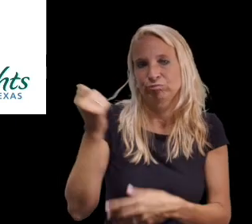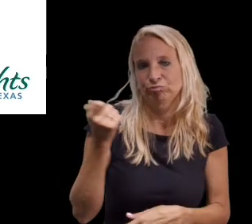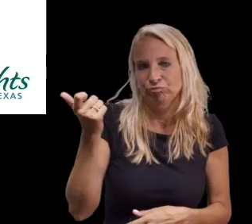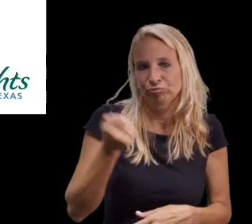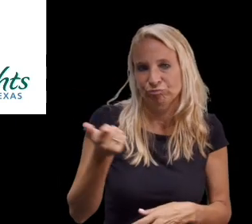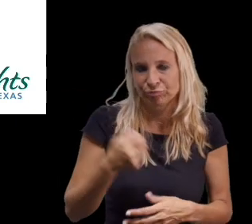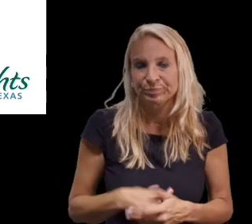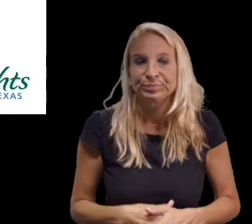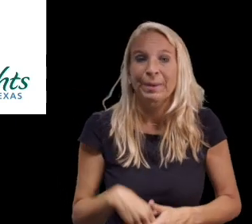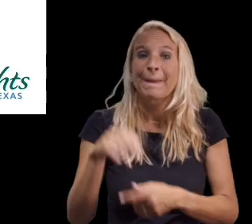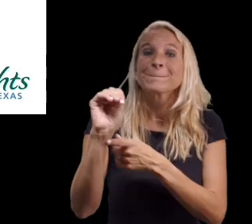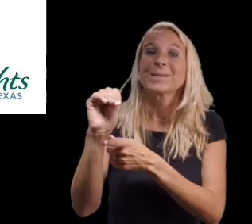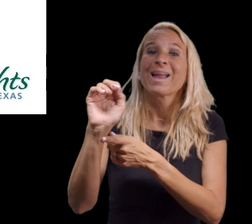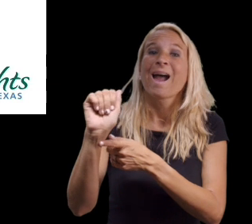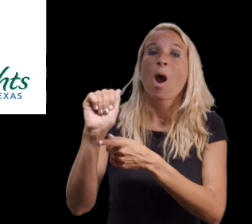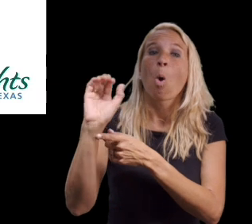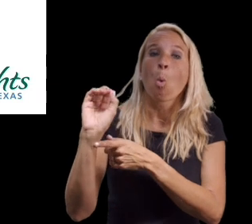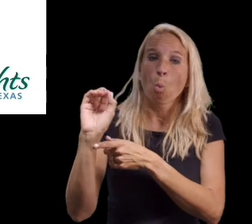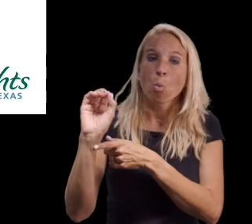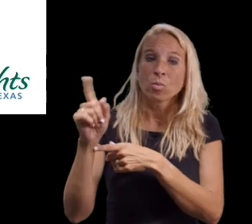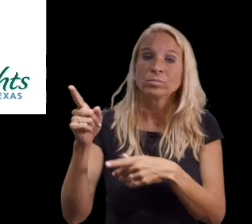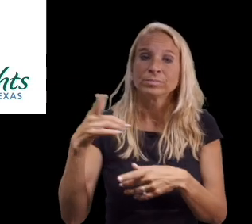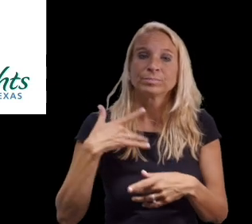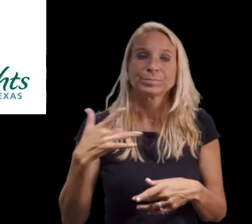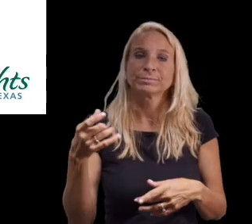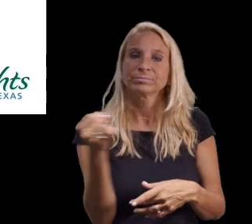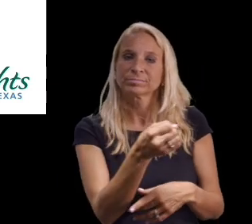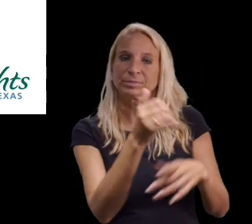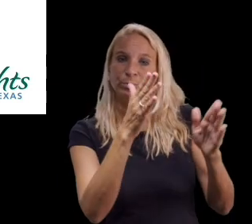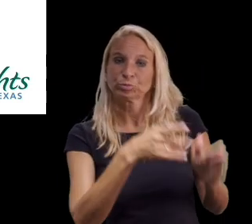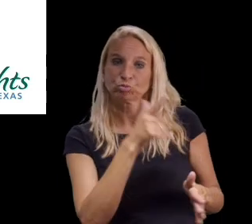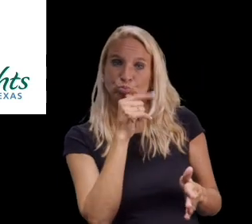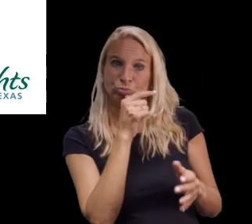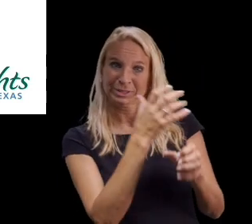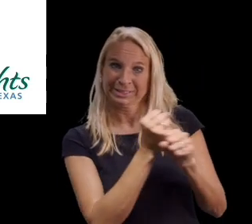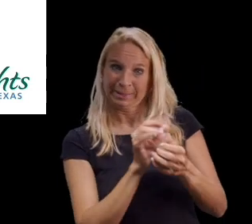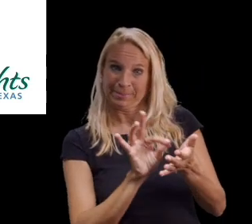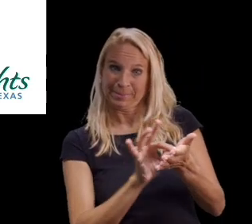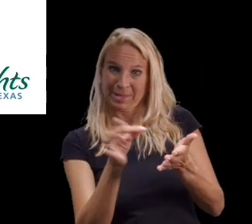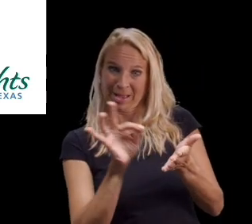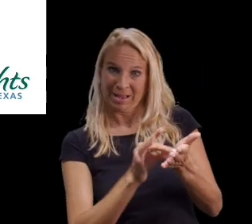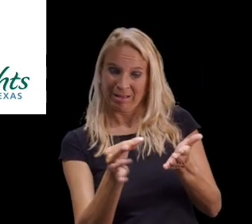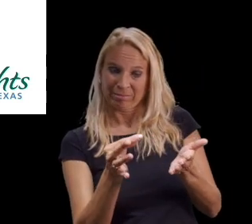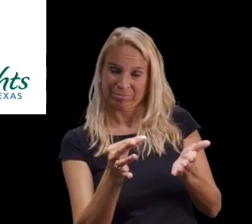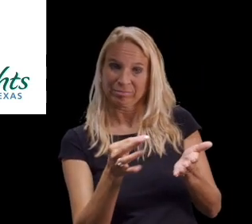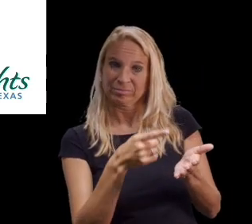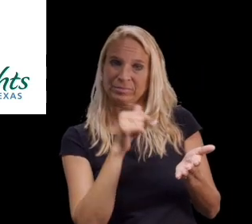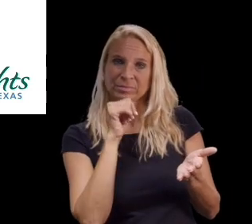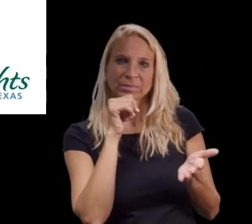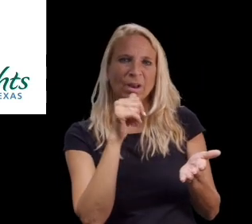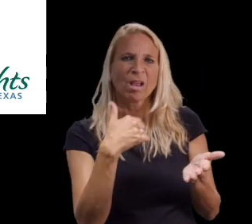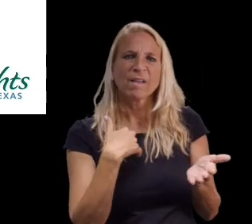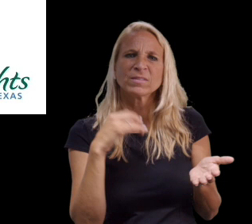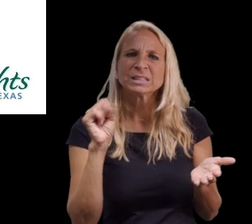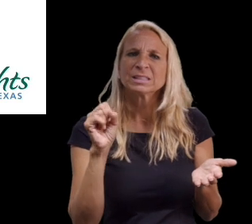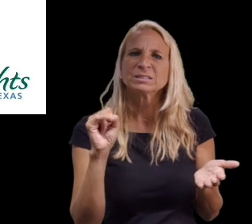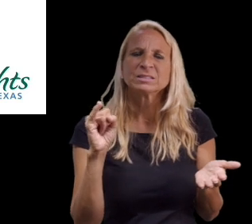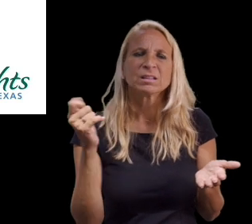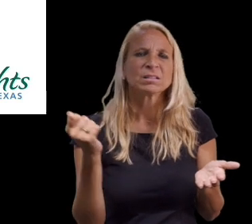MAO refers to someone who is able to get Medicaid, but does not receive SSI payments.